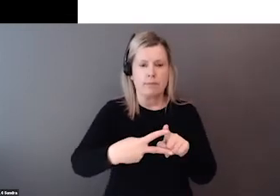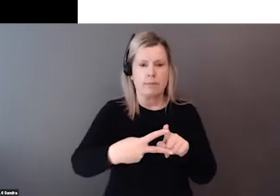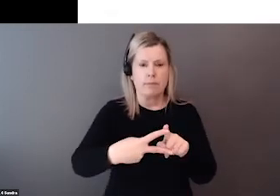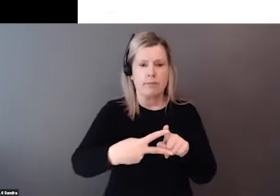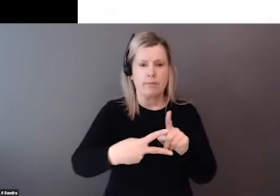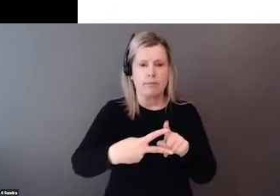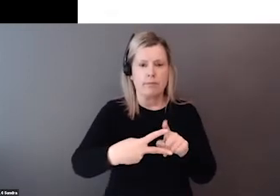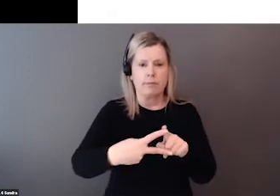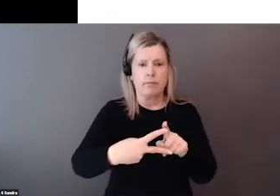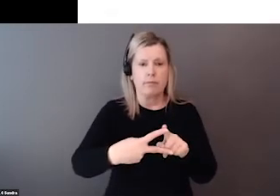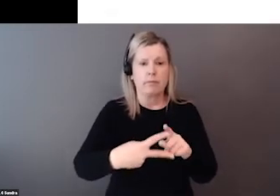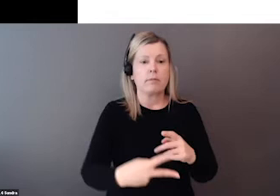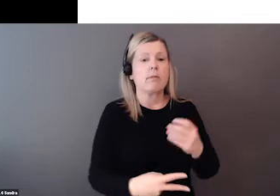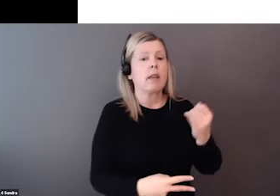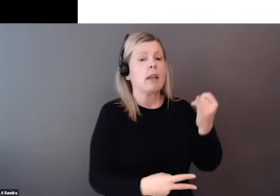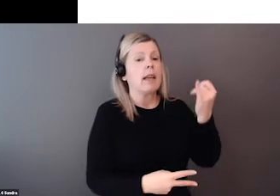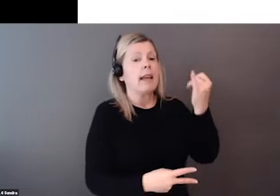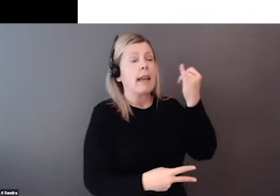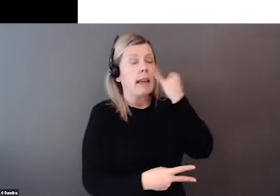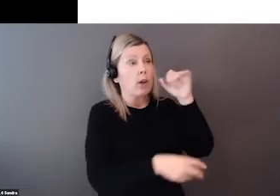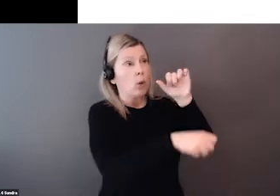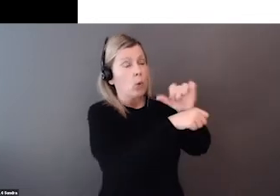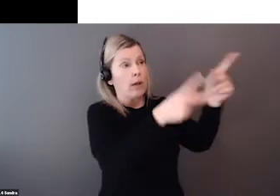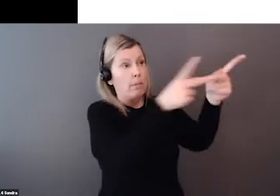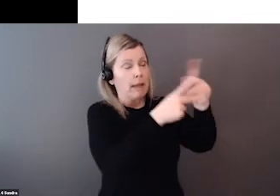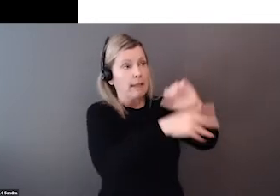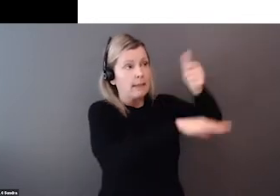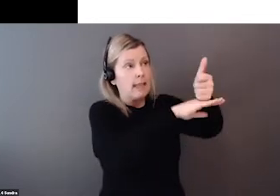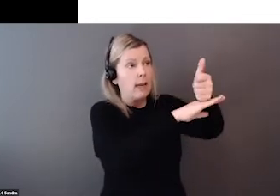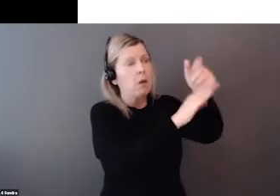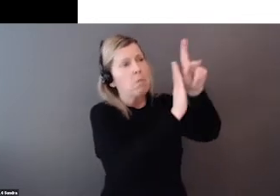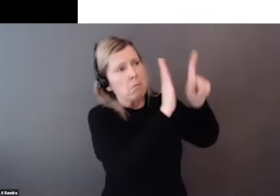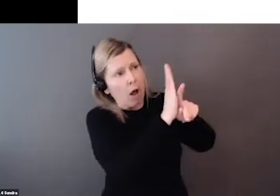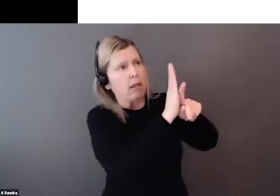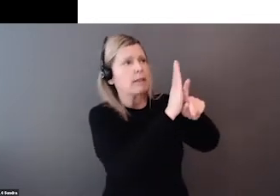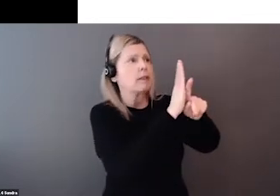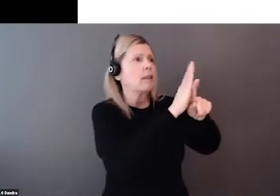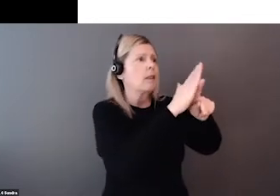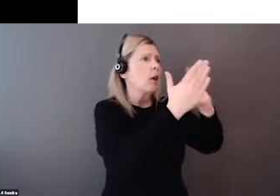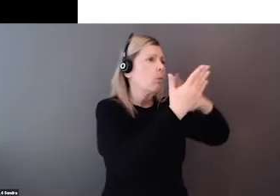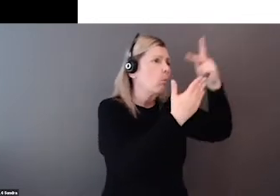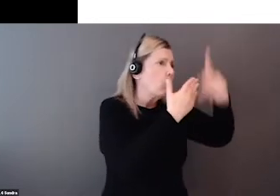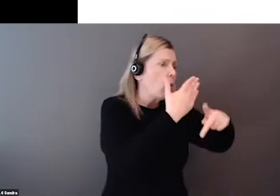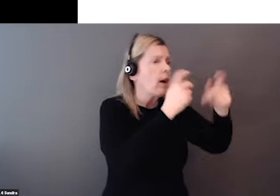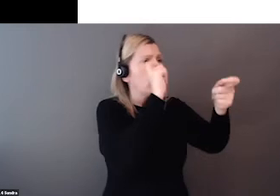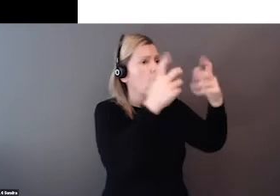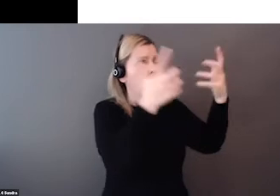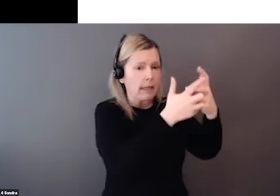The first is what are the specific strategies like job accommodations, policies and programs that could support the school-to-work transition